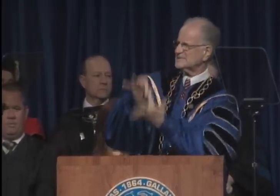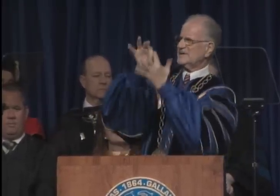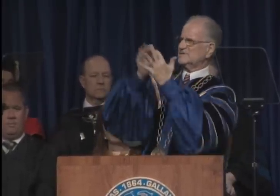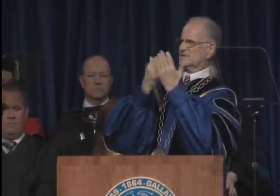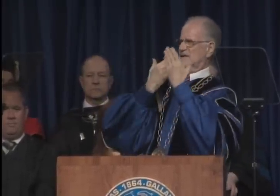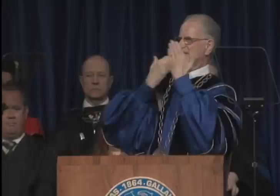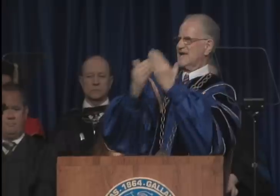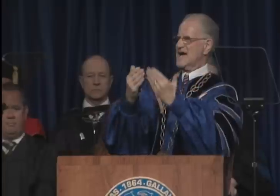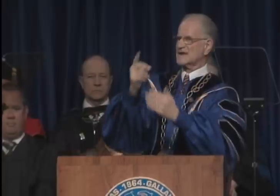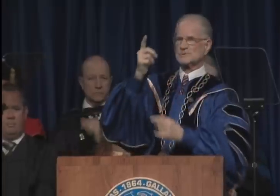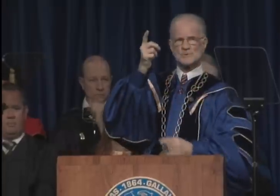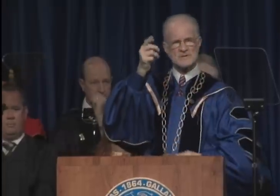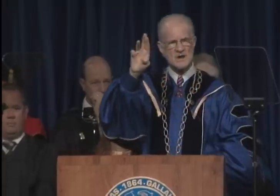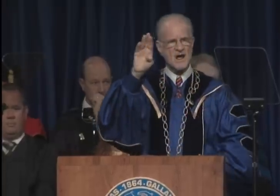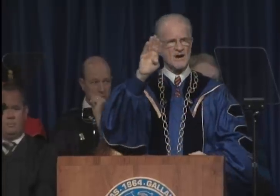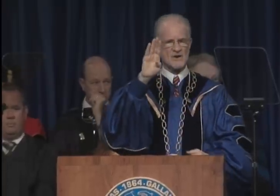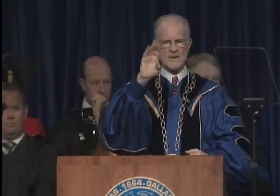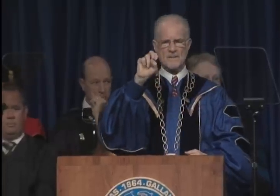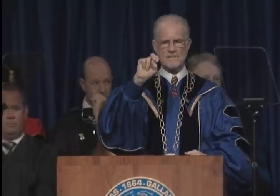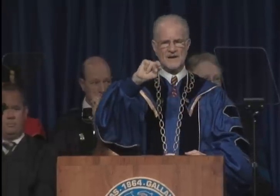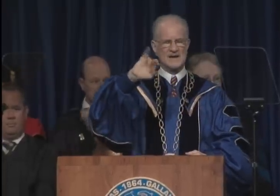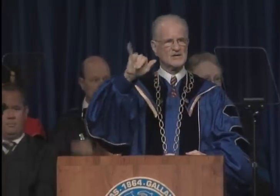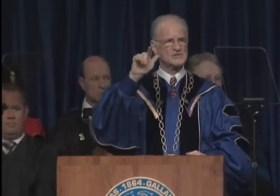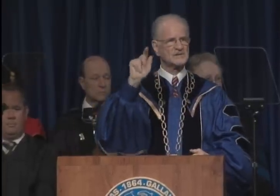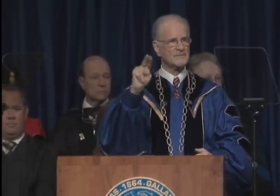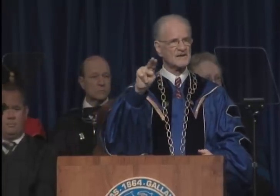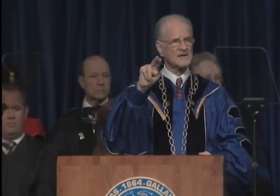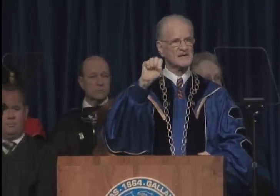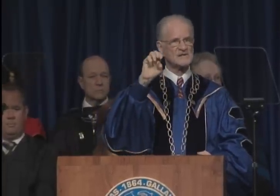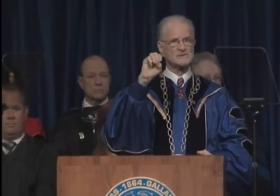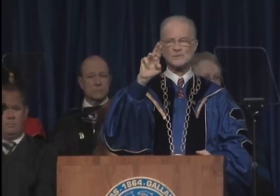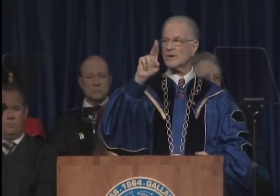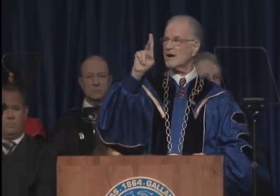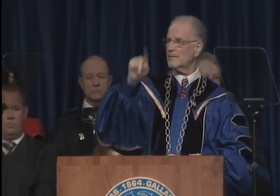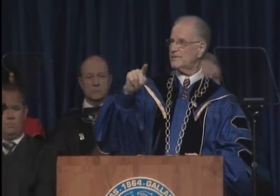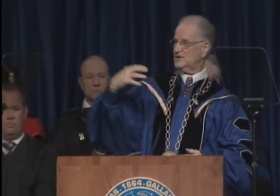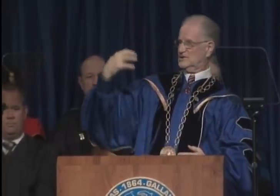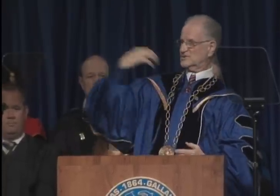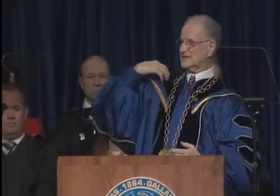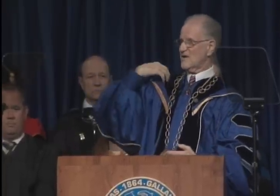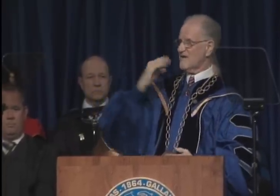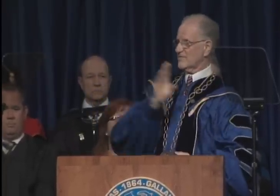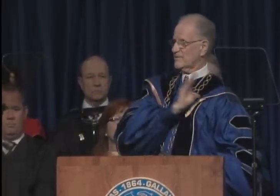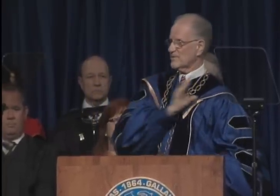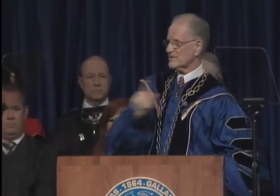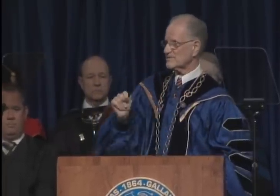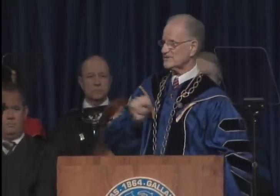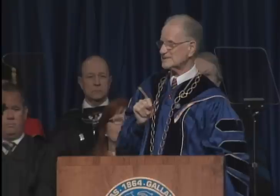who support and advise our university. My special thanks to Dr. Benjamin Soukup,